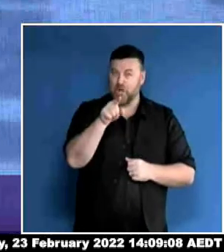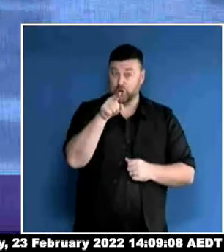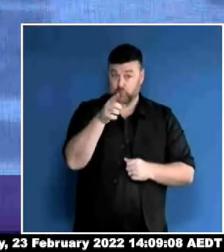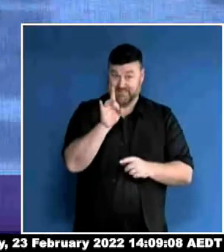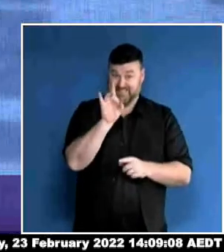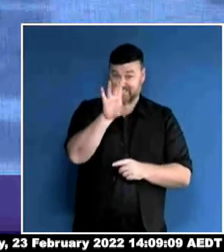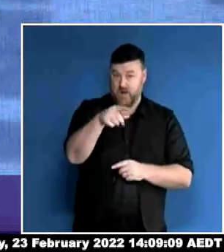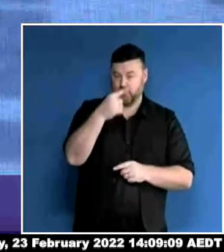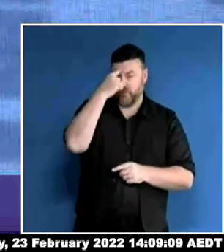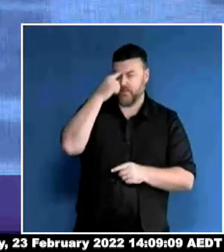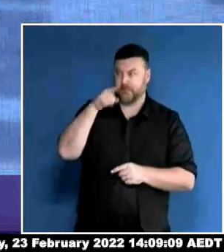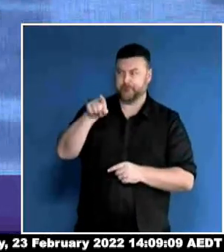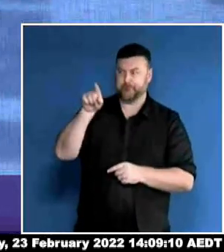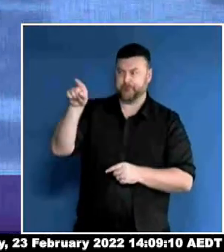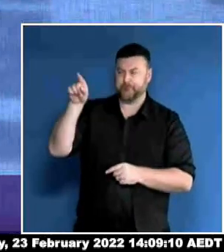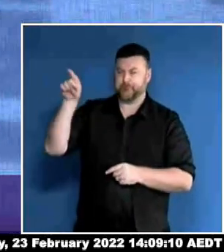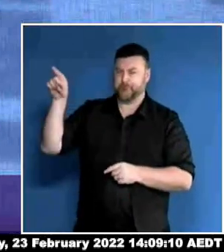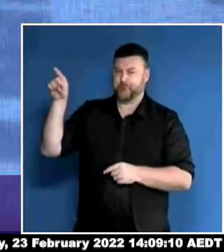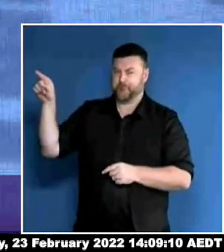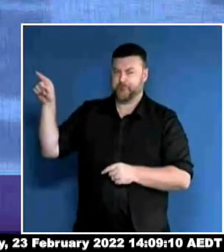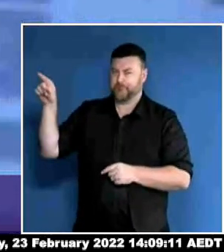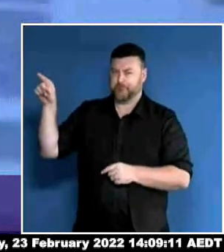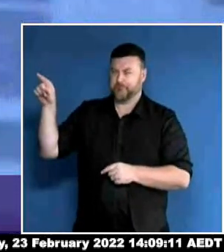wanted to push a lot of participants into the program.